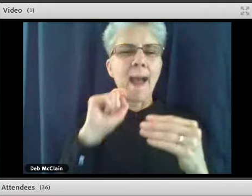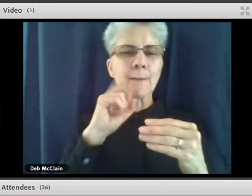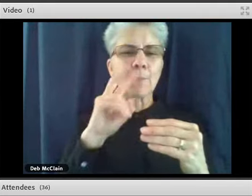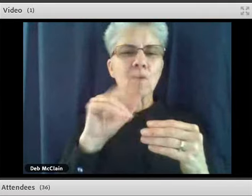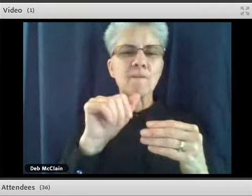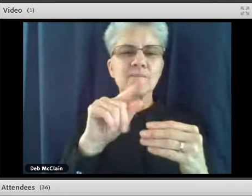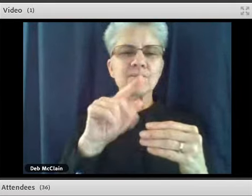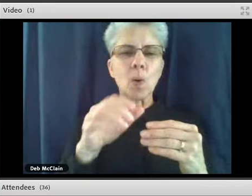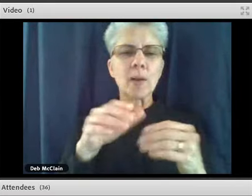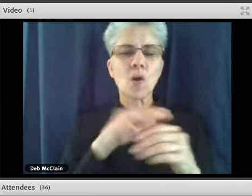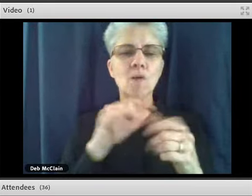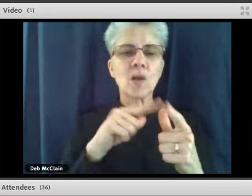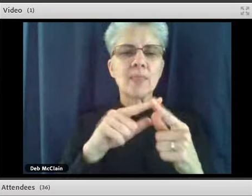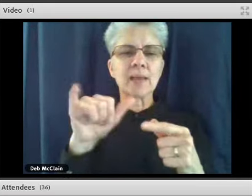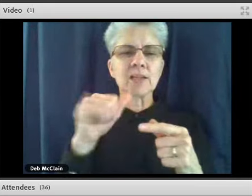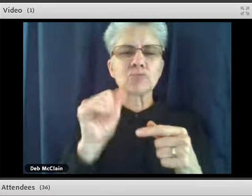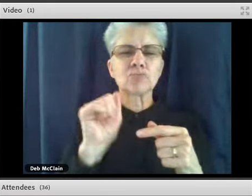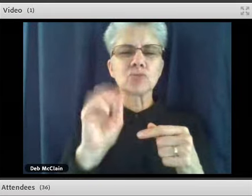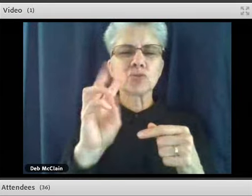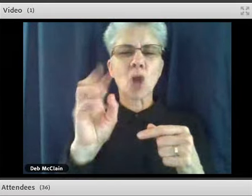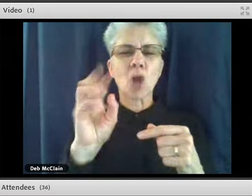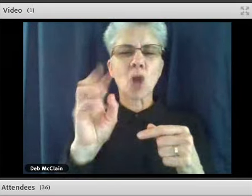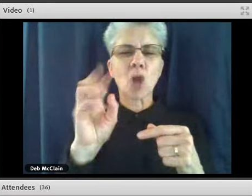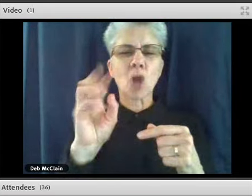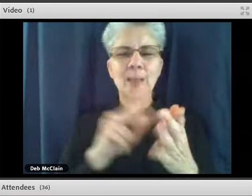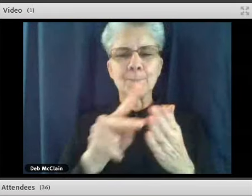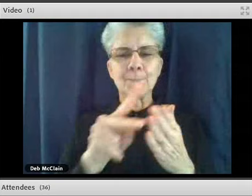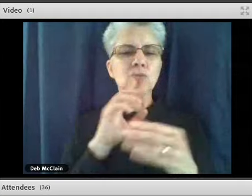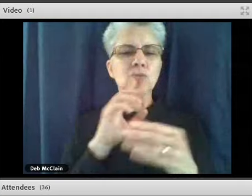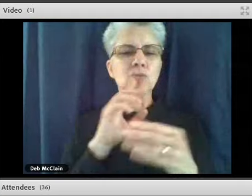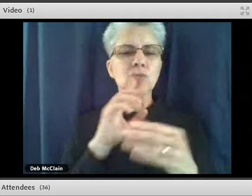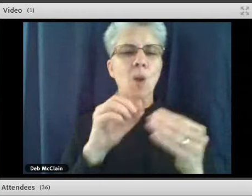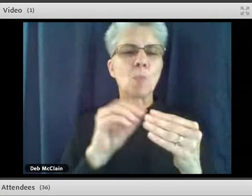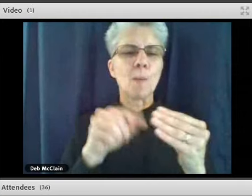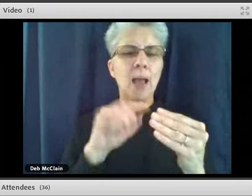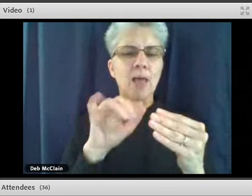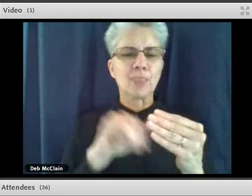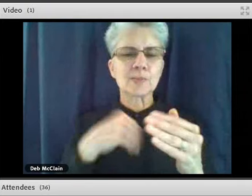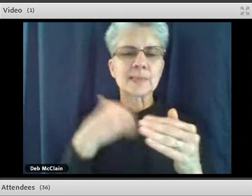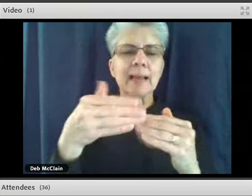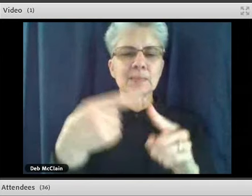Of course, we know about Apple VoiceOver. And then, also Jaws. Jaws as a paid software.